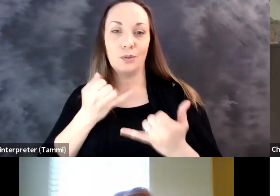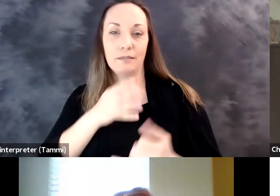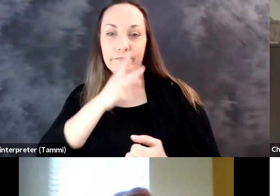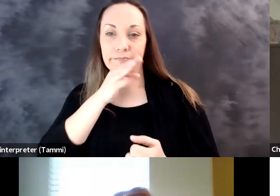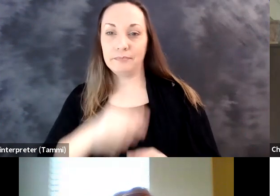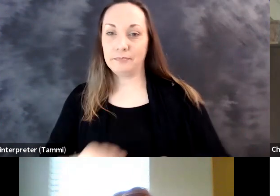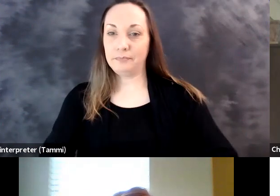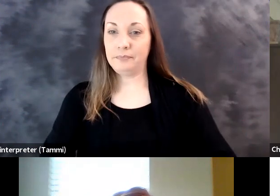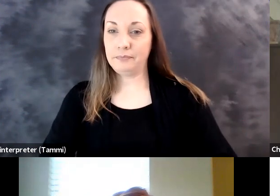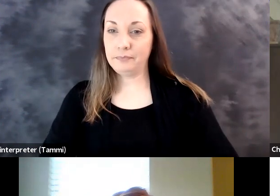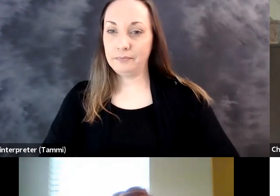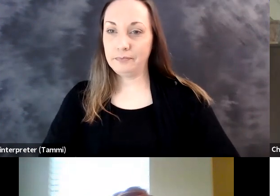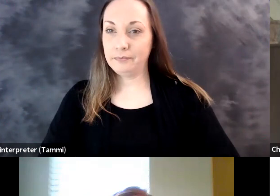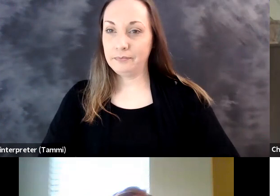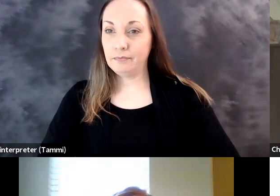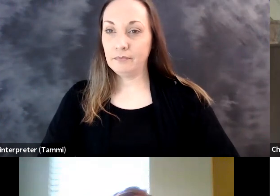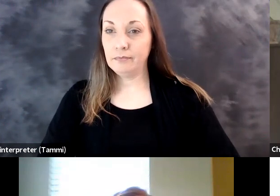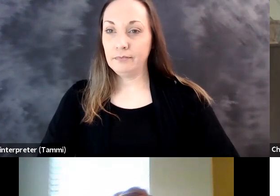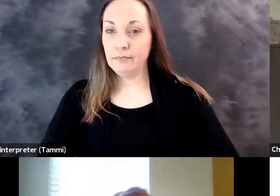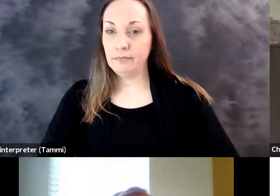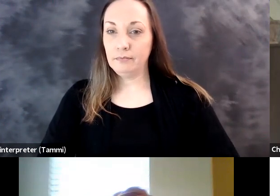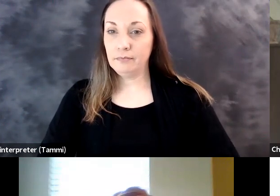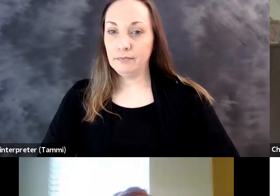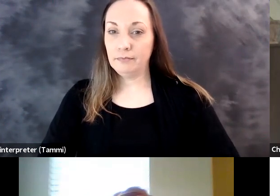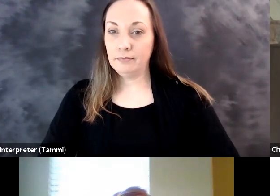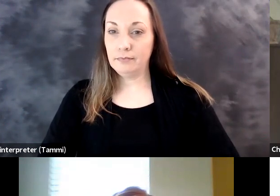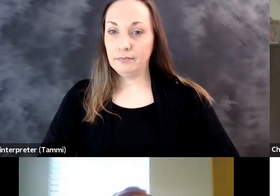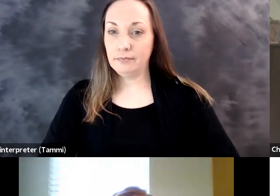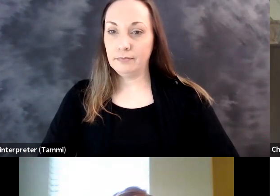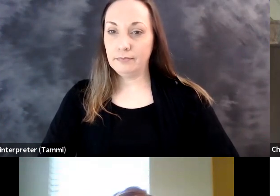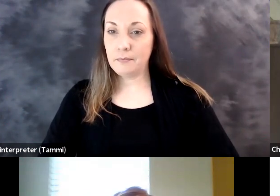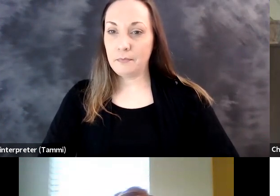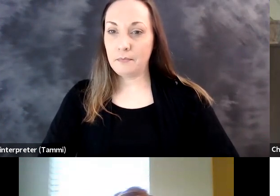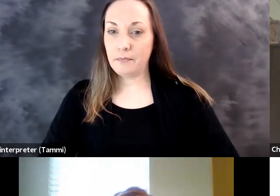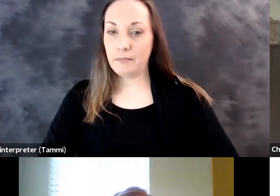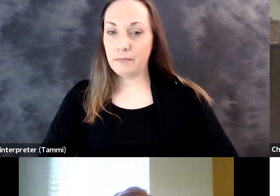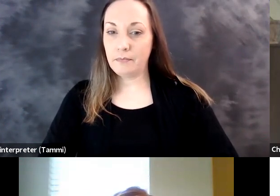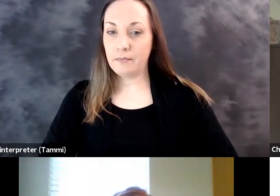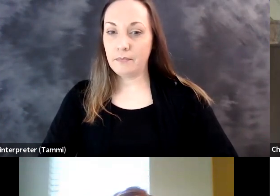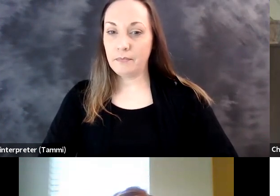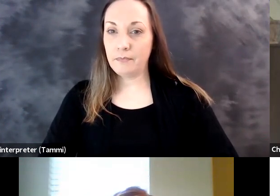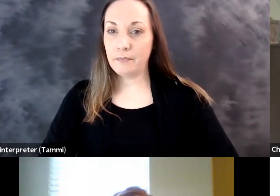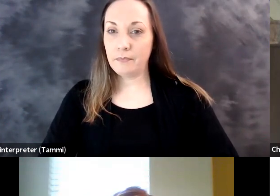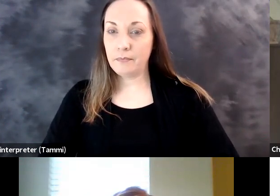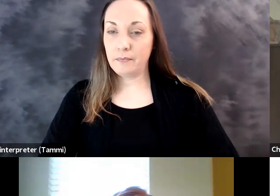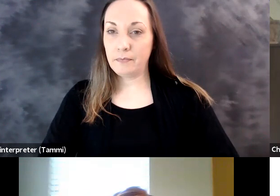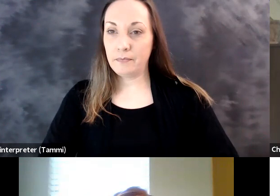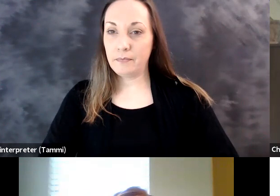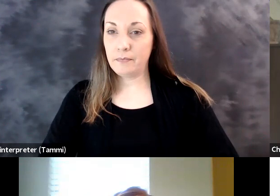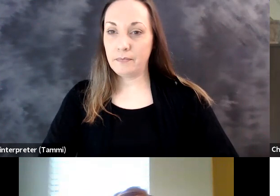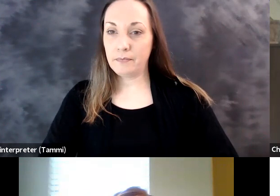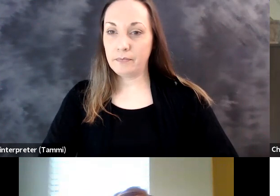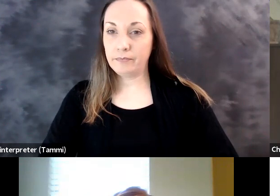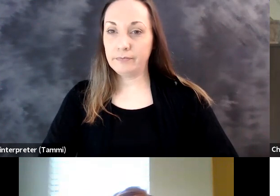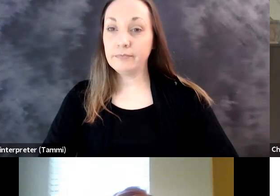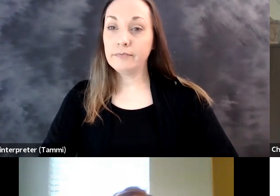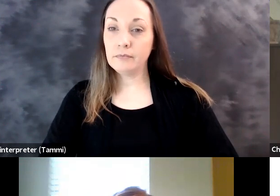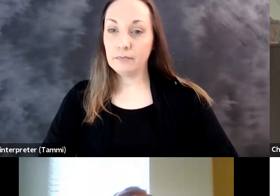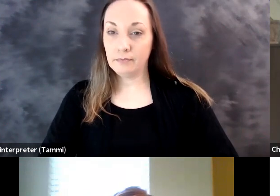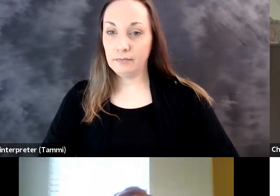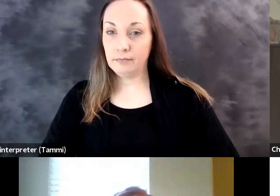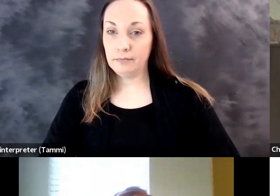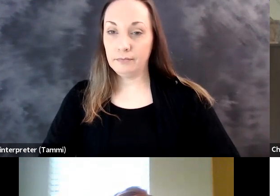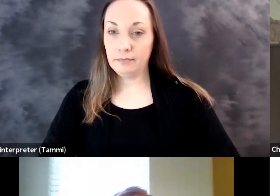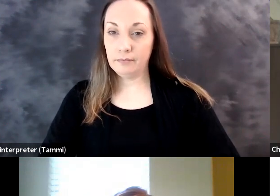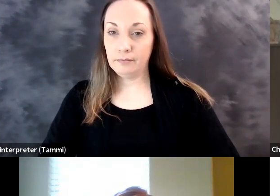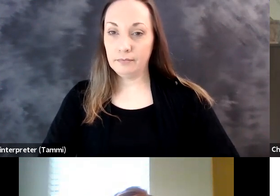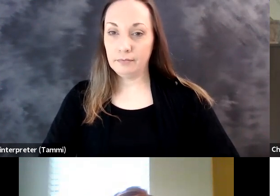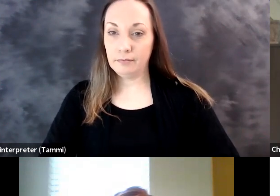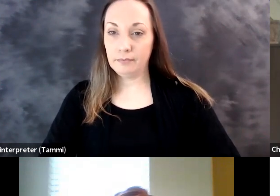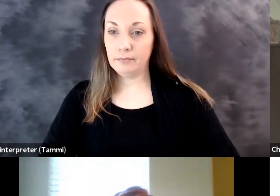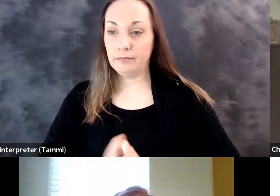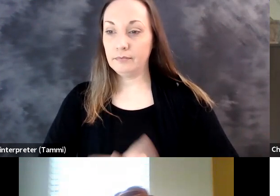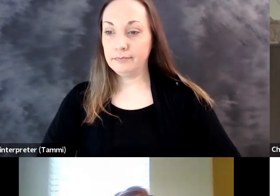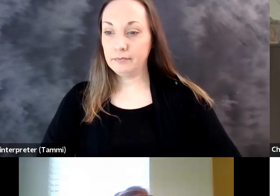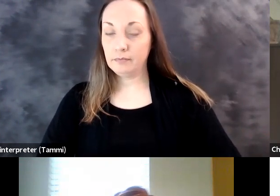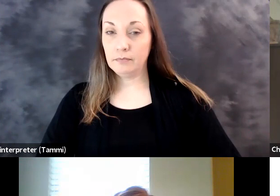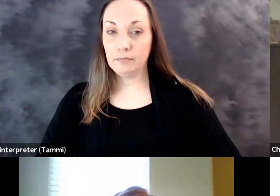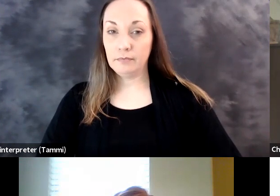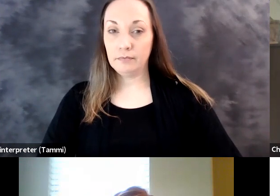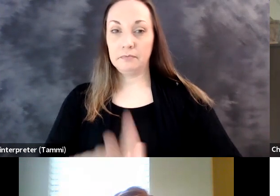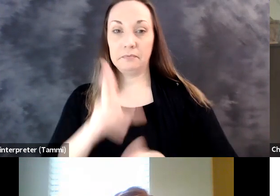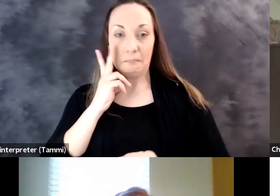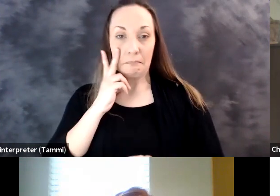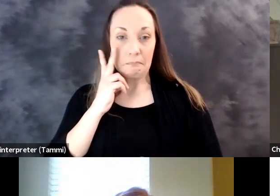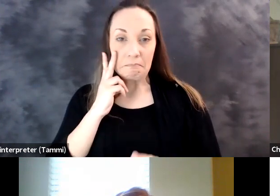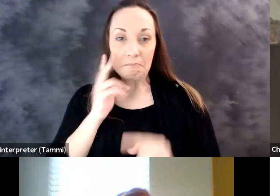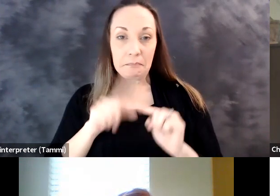Your mic is off.